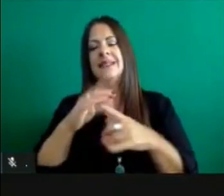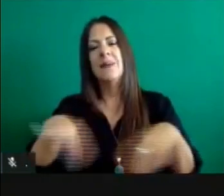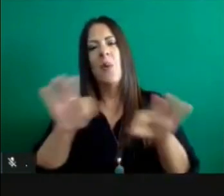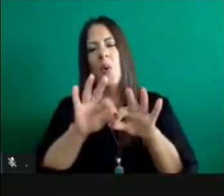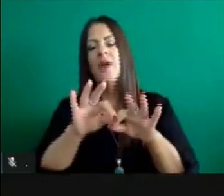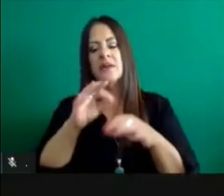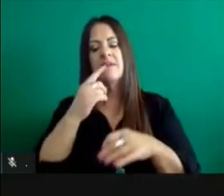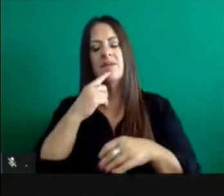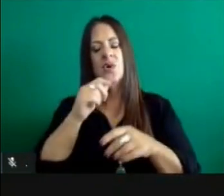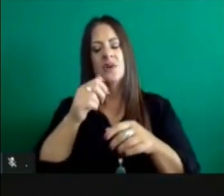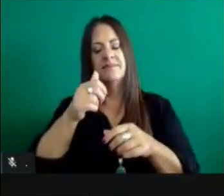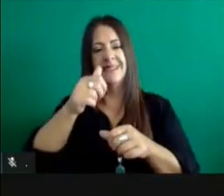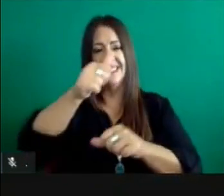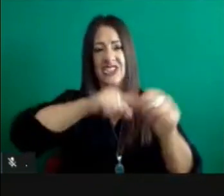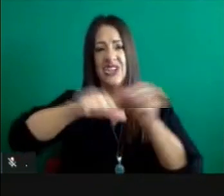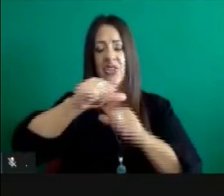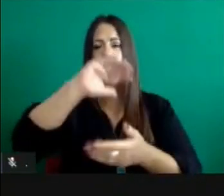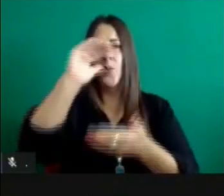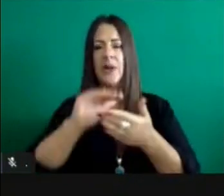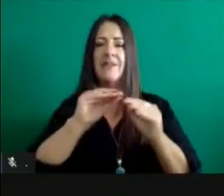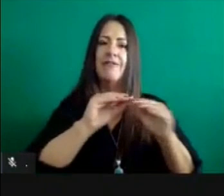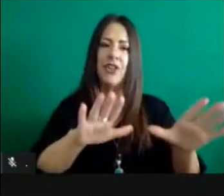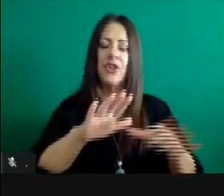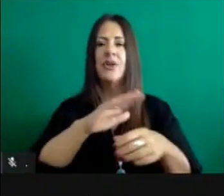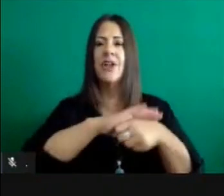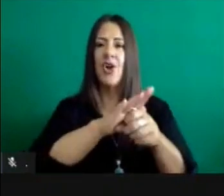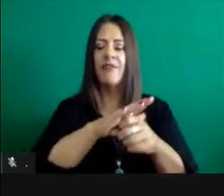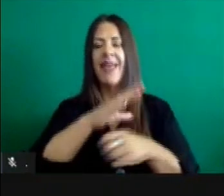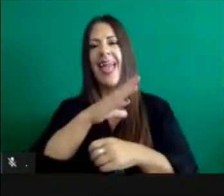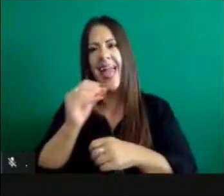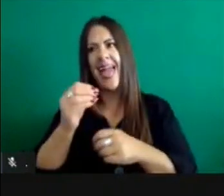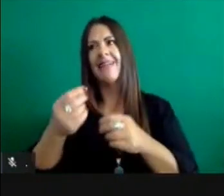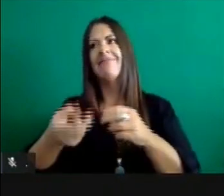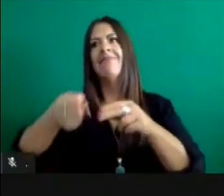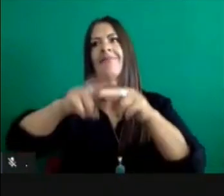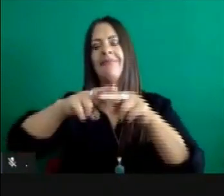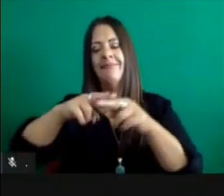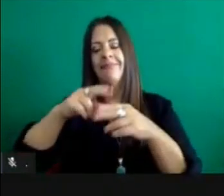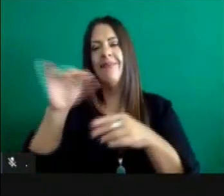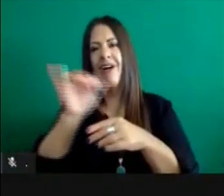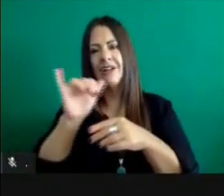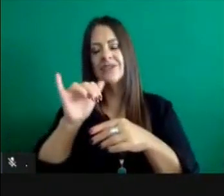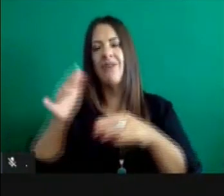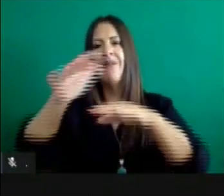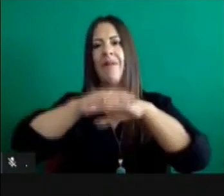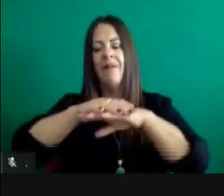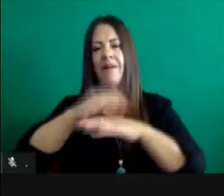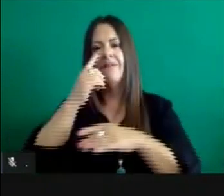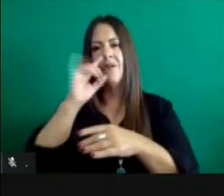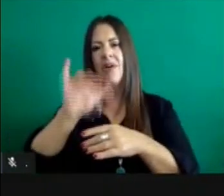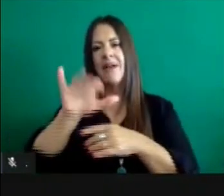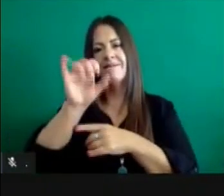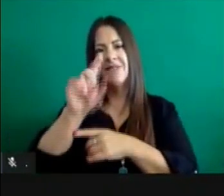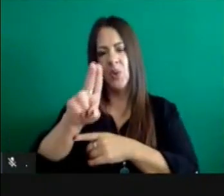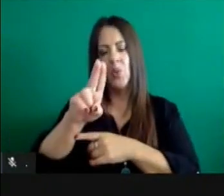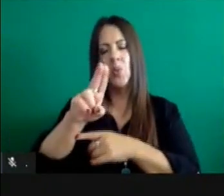DECEMBER, WE SEE CASES THAT IS PRESSURE NOT ON ALL OF US TO KEEP OUR HOUSEHOLDS